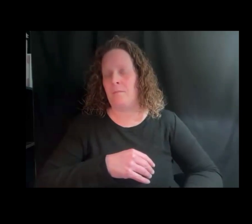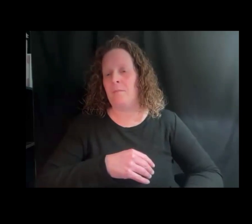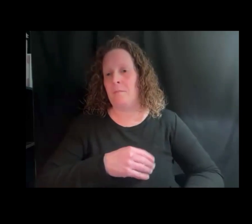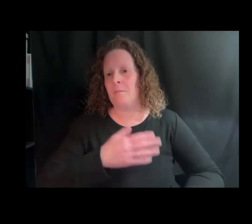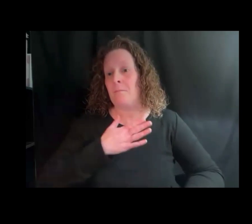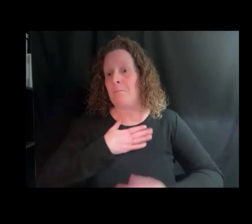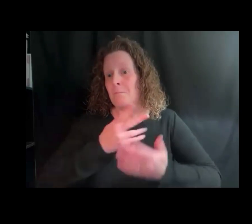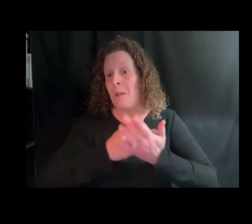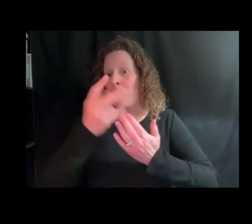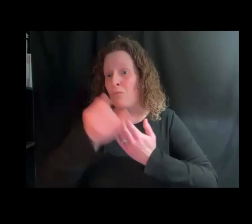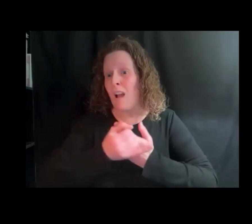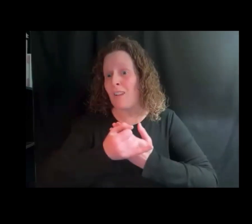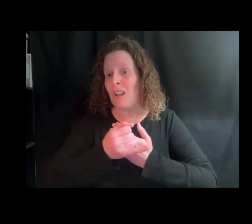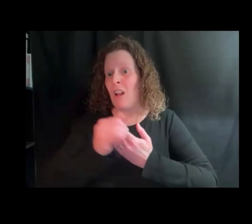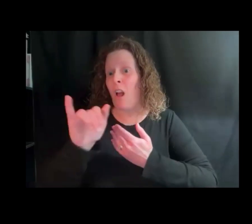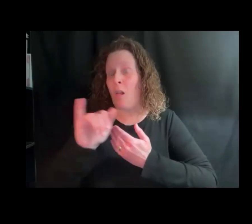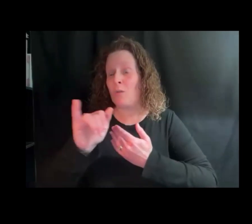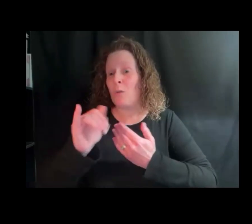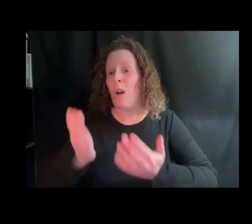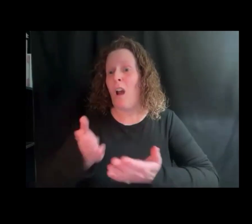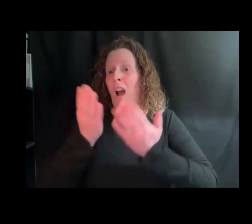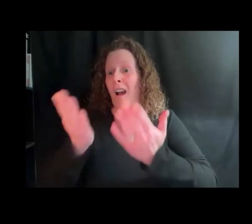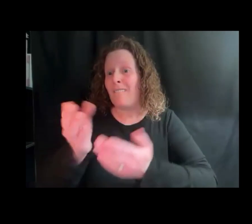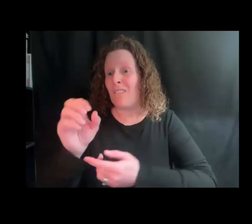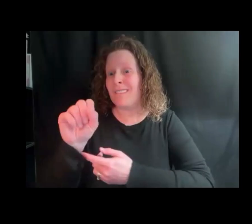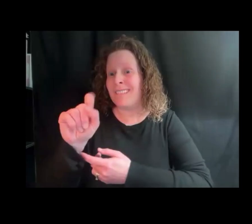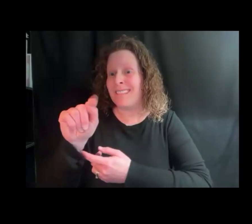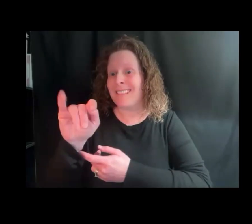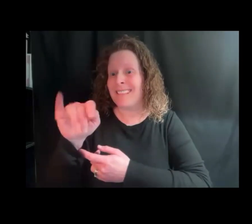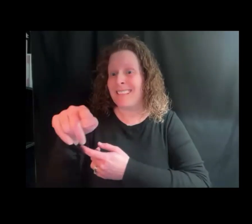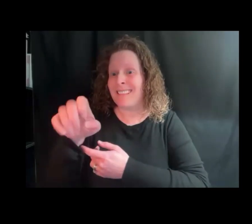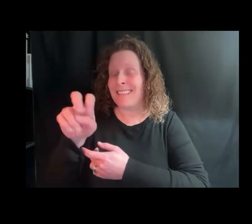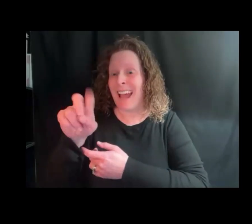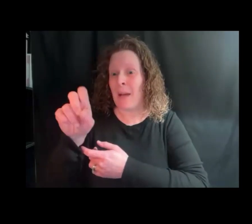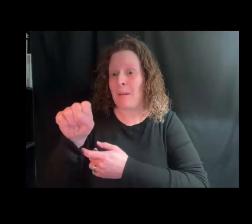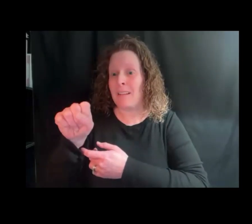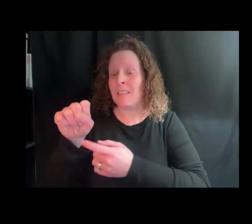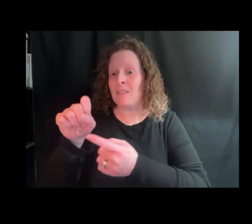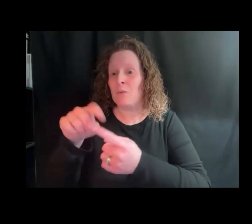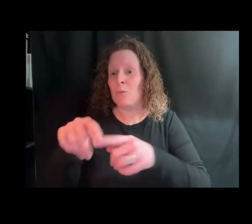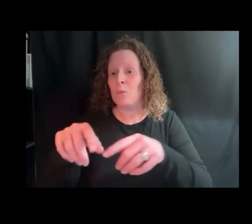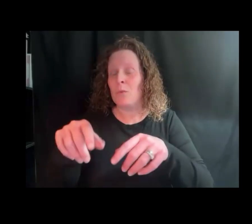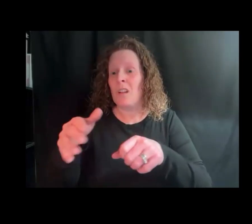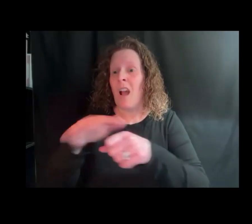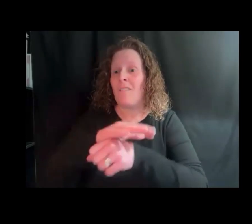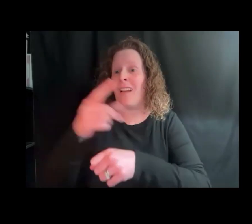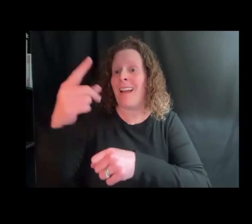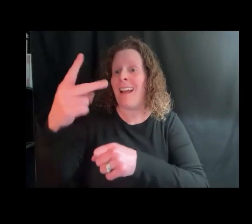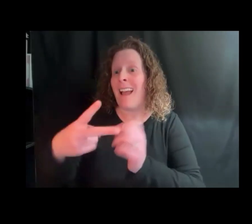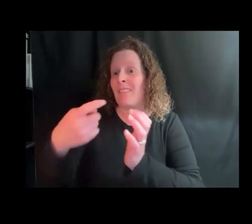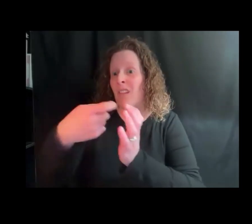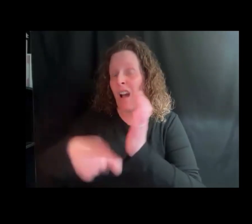improve your product. My project also offers stipends